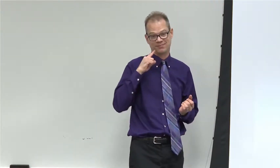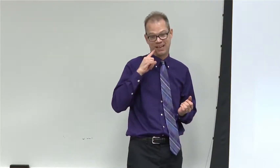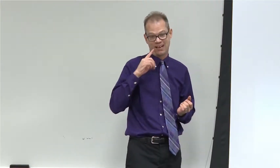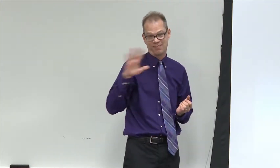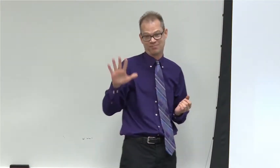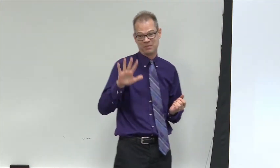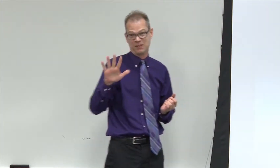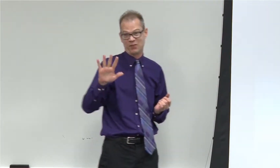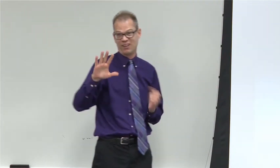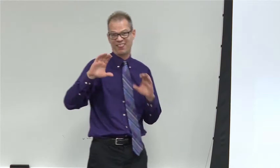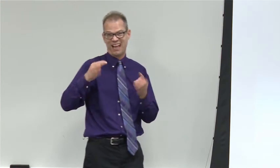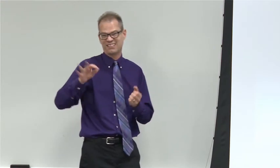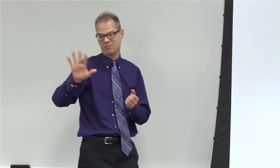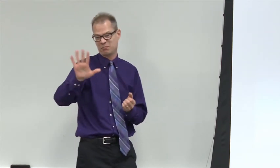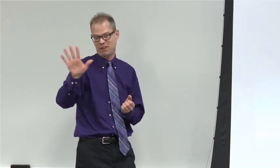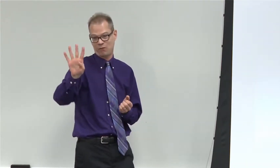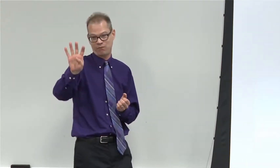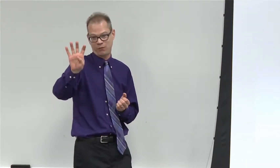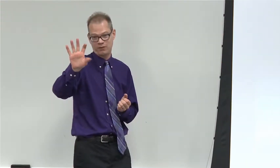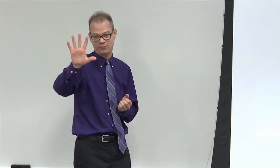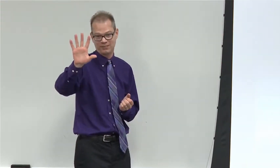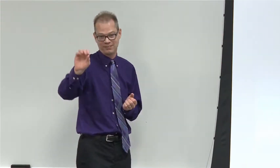And so...And I was the only deaf person